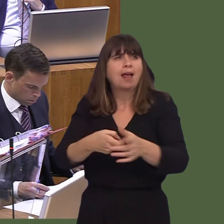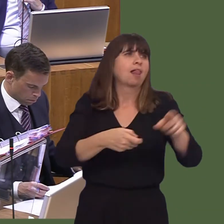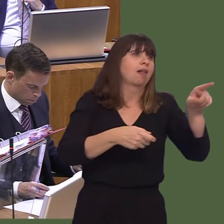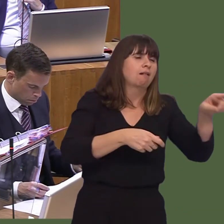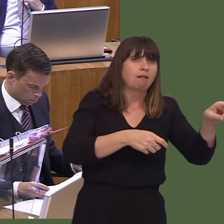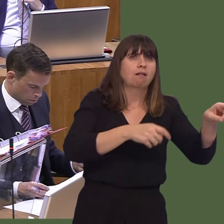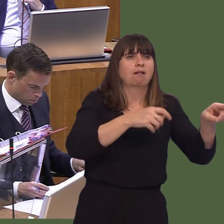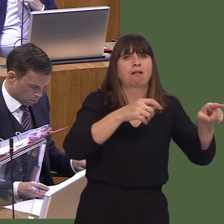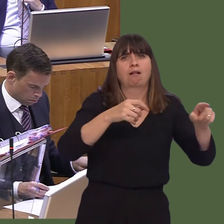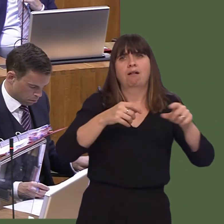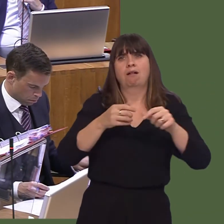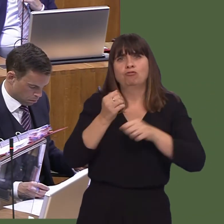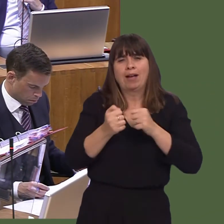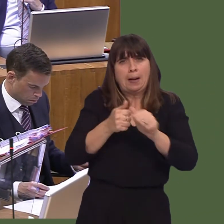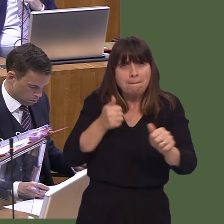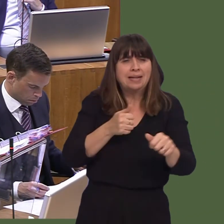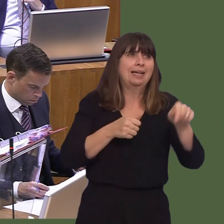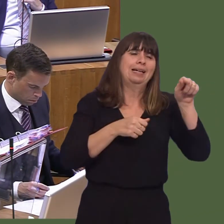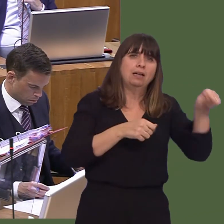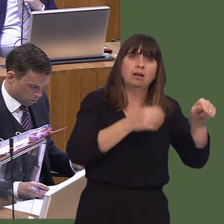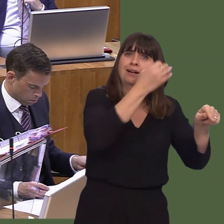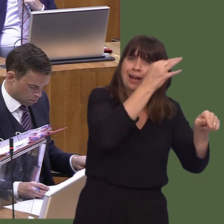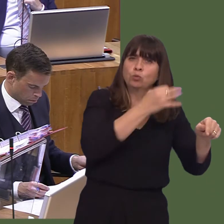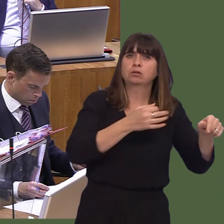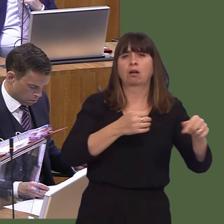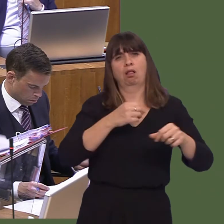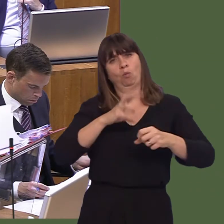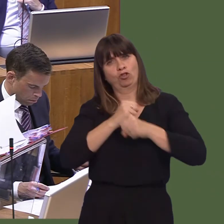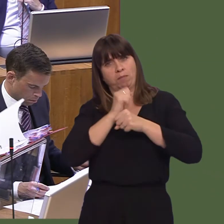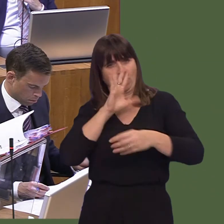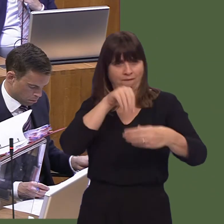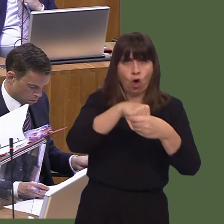Rail to explore all the other opportunities that the Member listed in terms of funding.